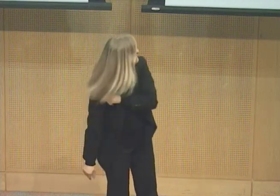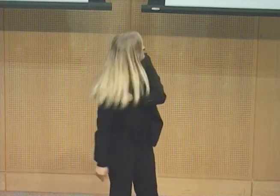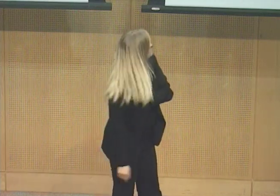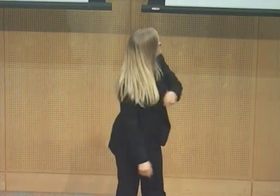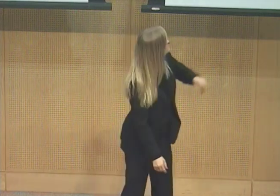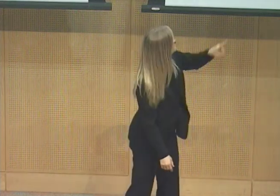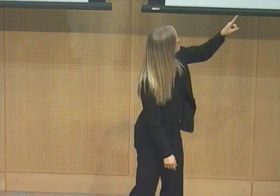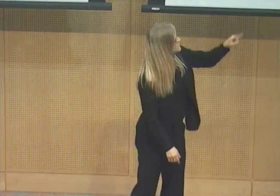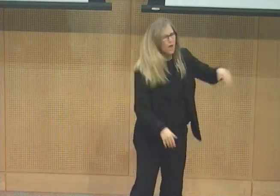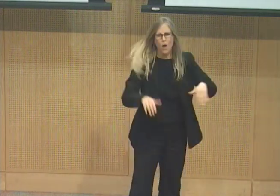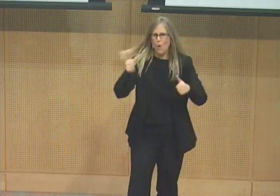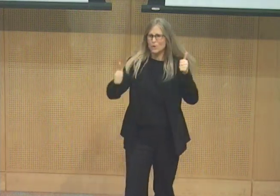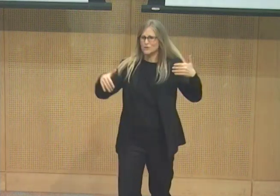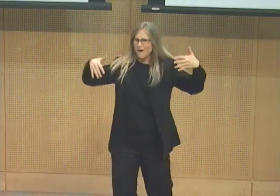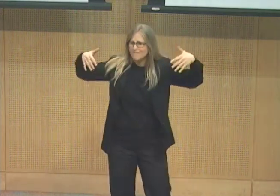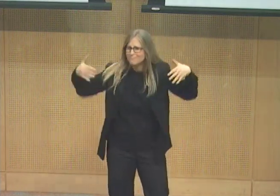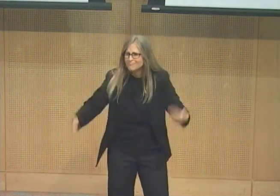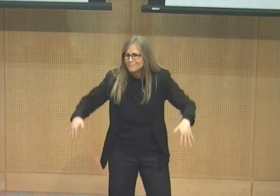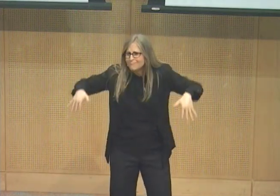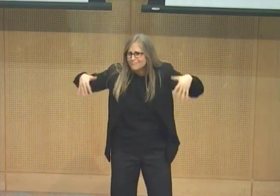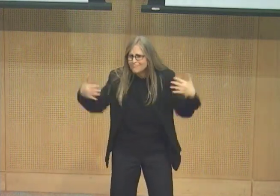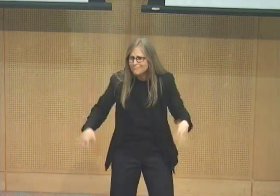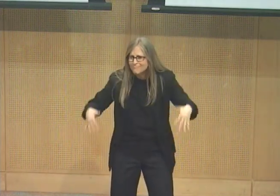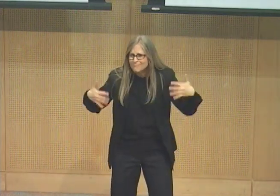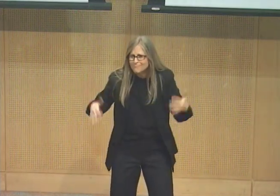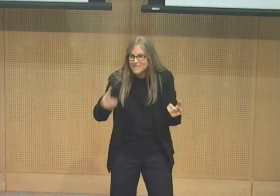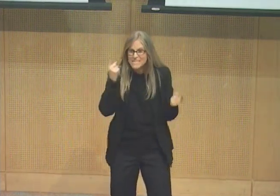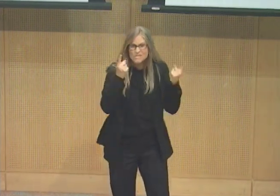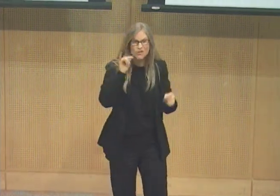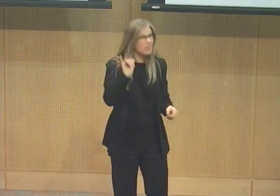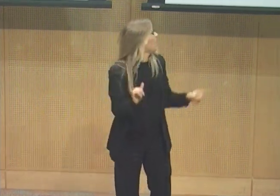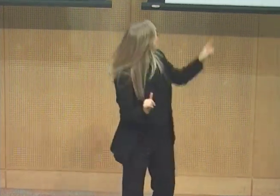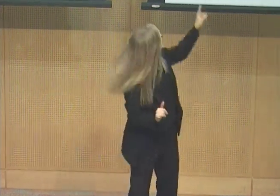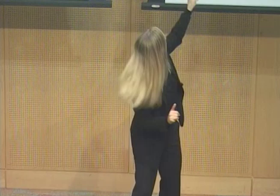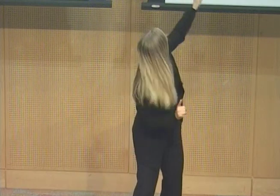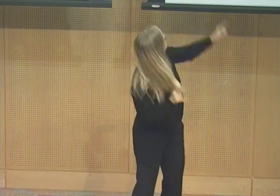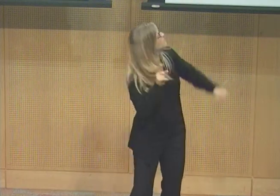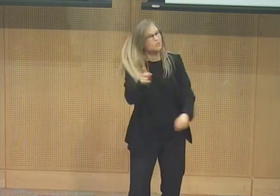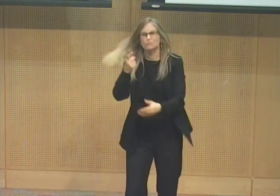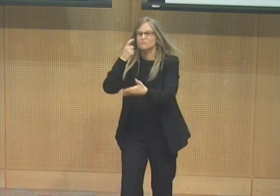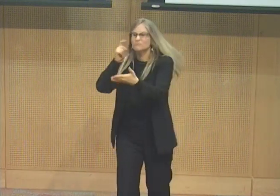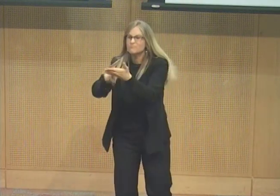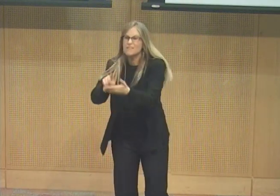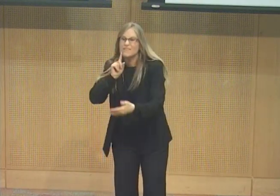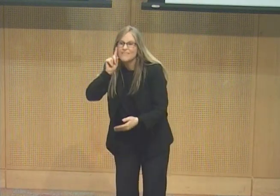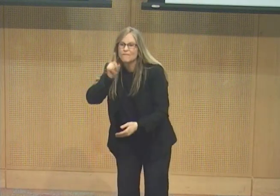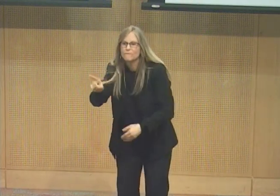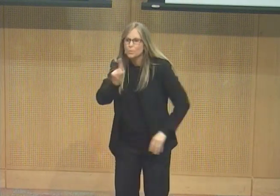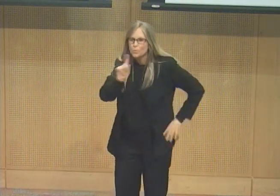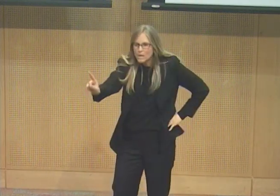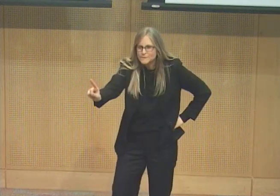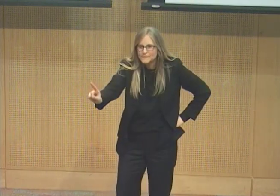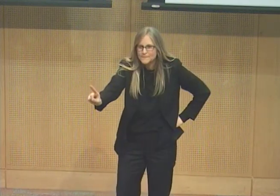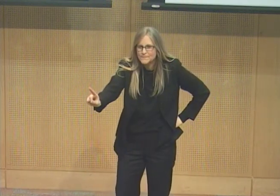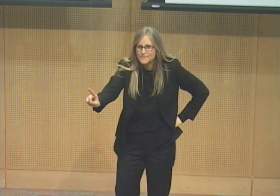"Which is pretty splendid, "considering that she was diagnosed as deaf